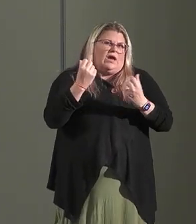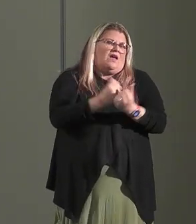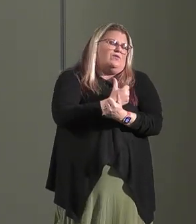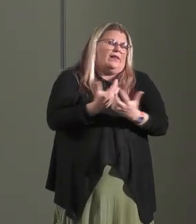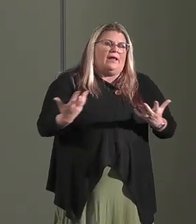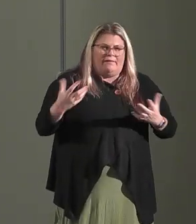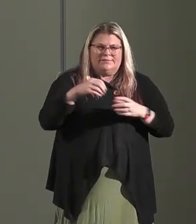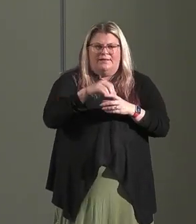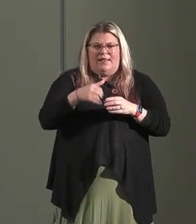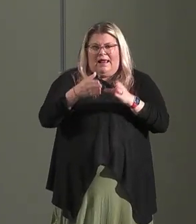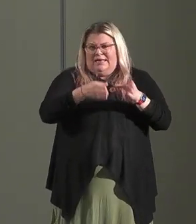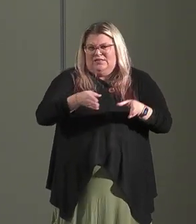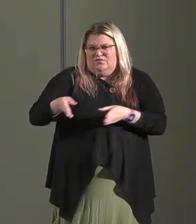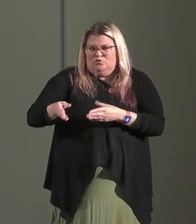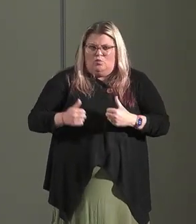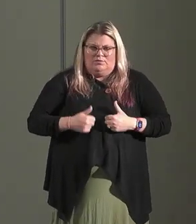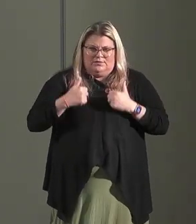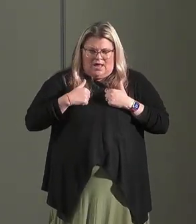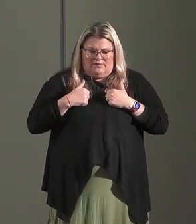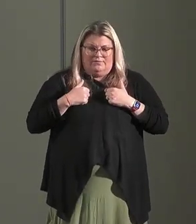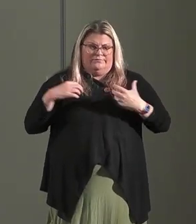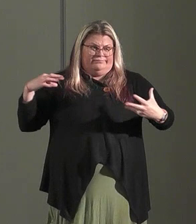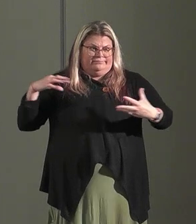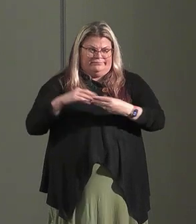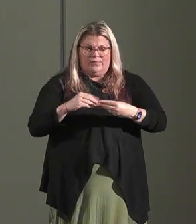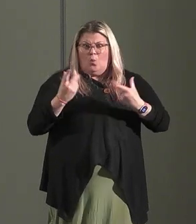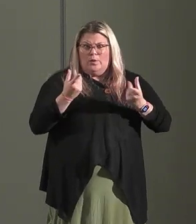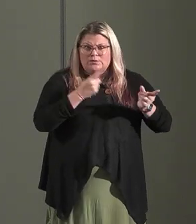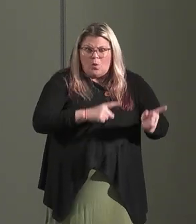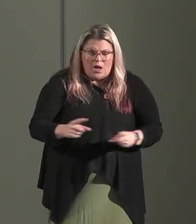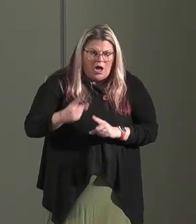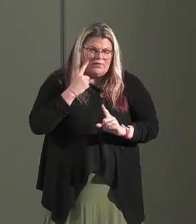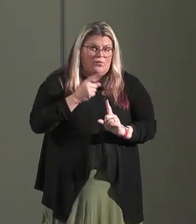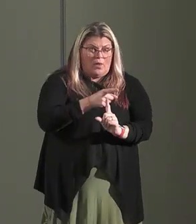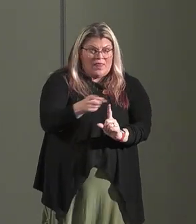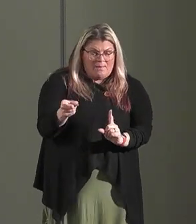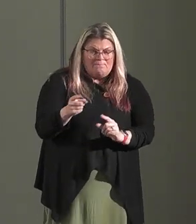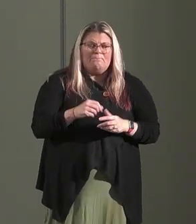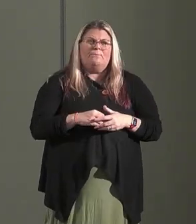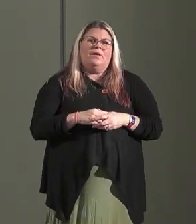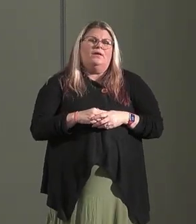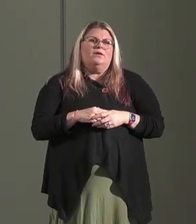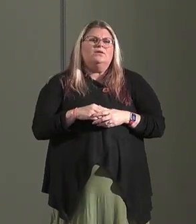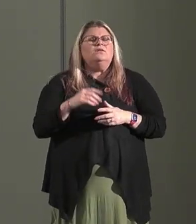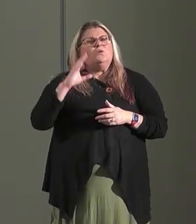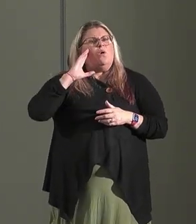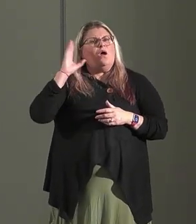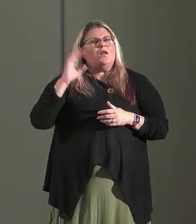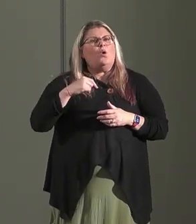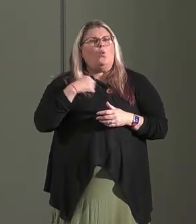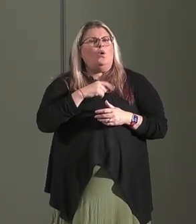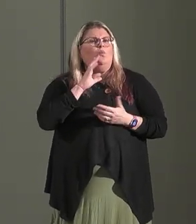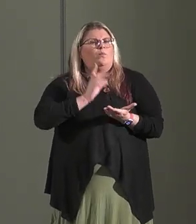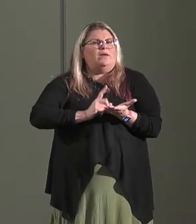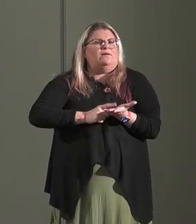individual's life. What is going on for them. And so I know we will talk further about